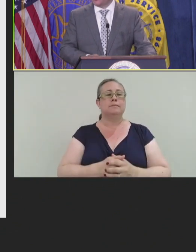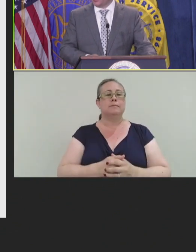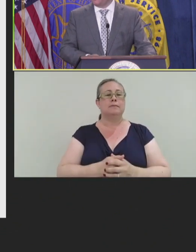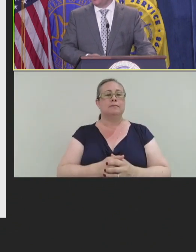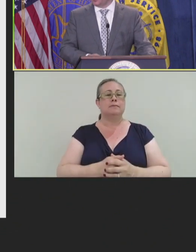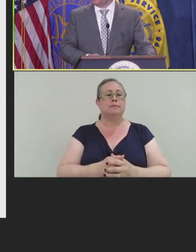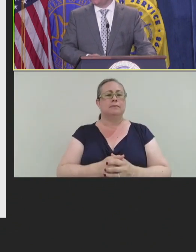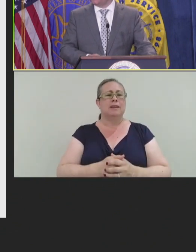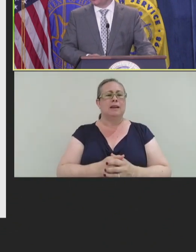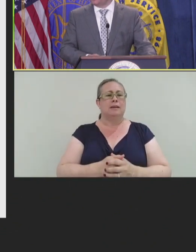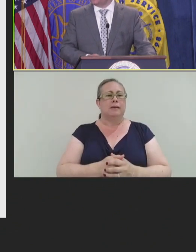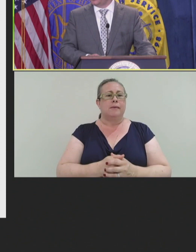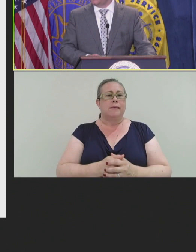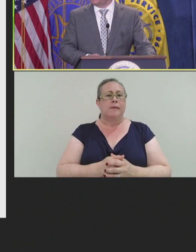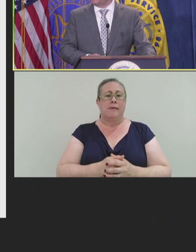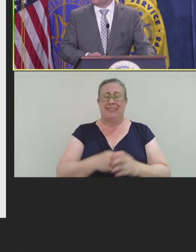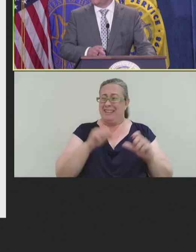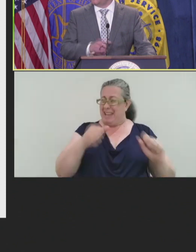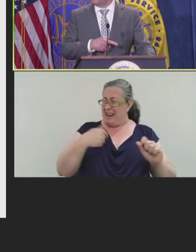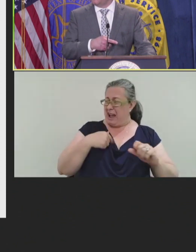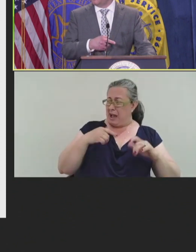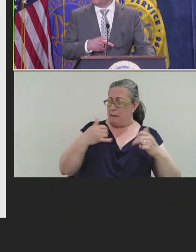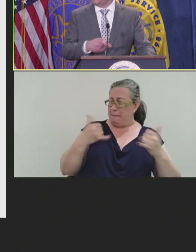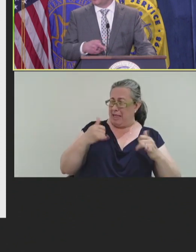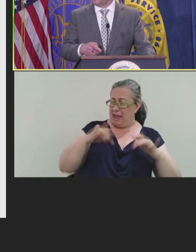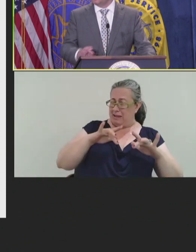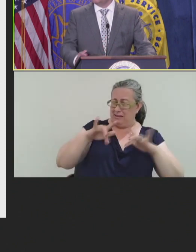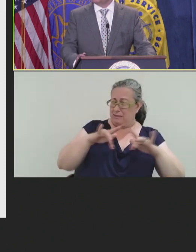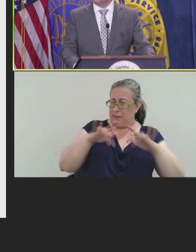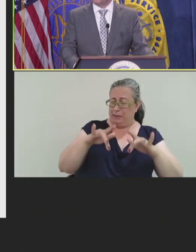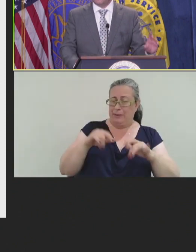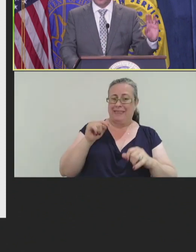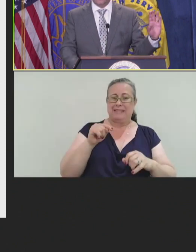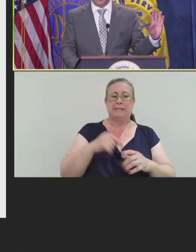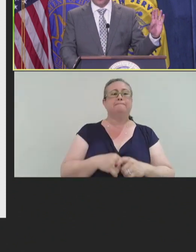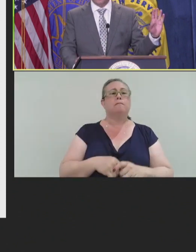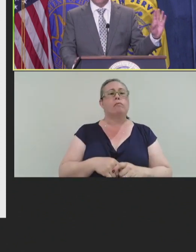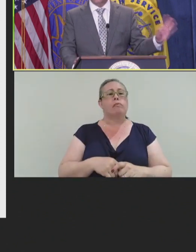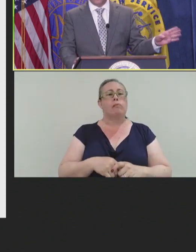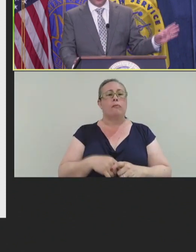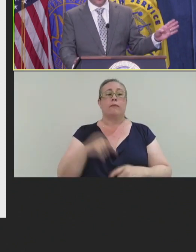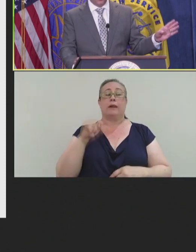I think I -- can I play this? This is -- yeah. So, this is a news clip -- a local